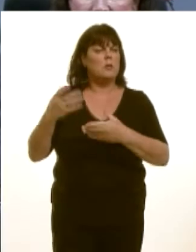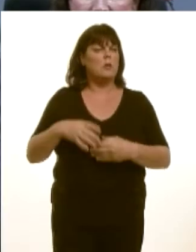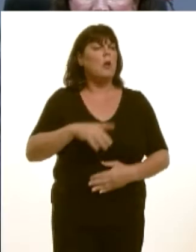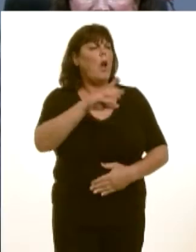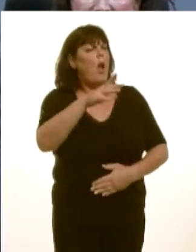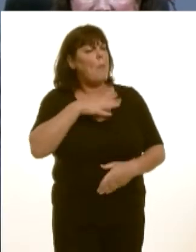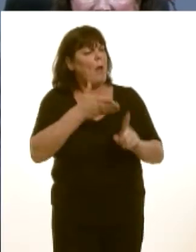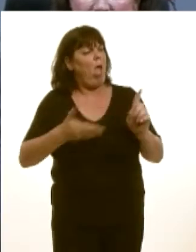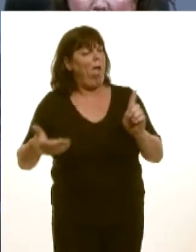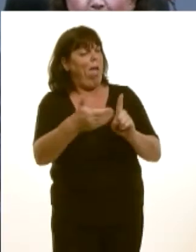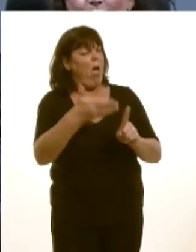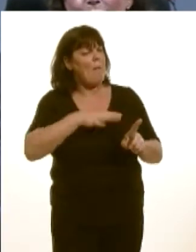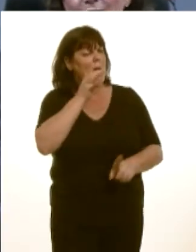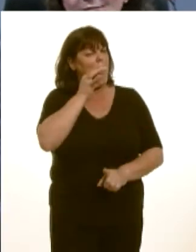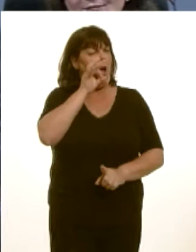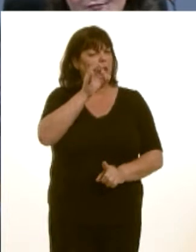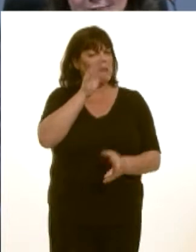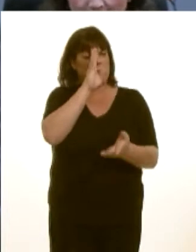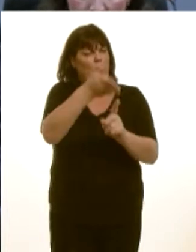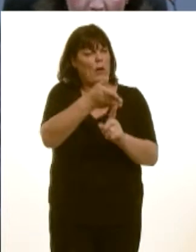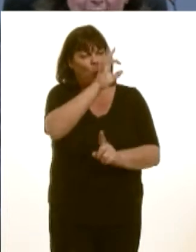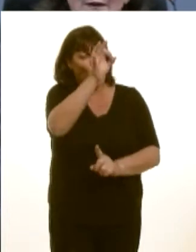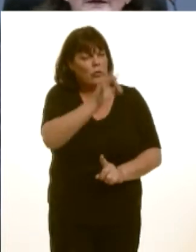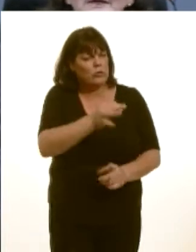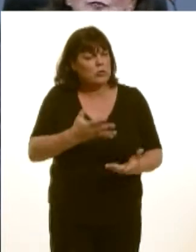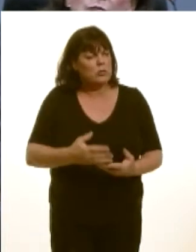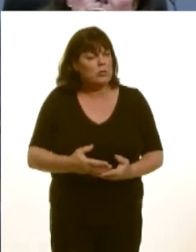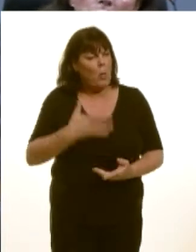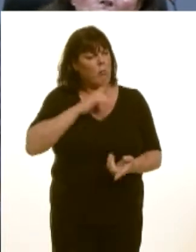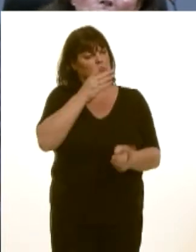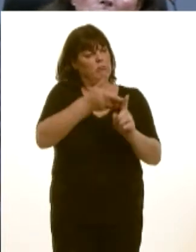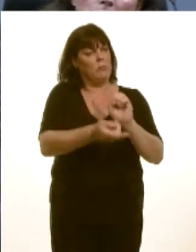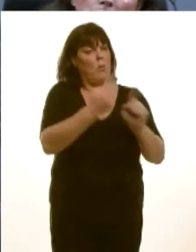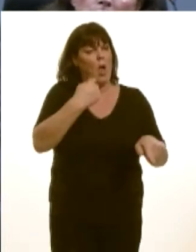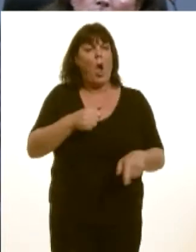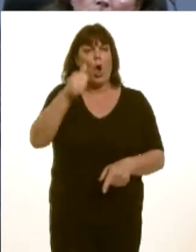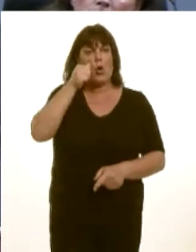I note in the budget announcement today that there is talk of additional money for apprenticeships, for up to 5,000 places.